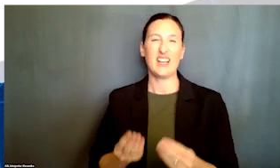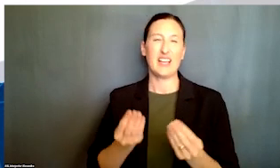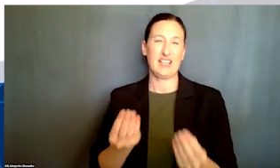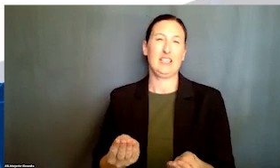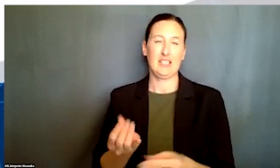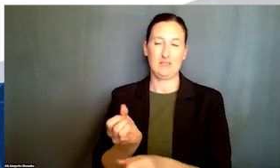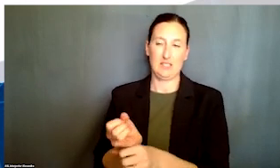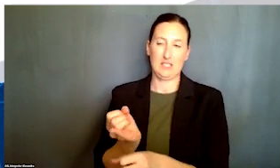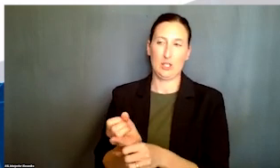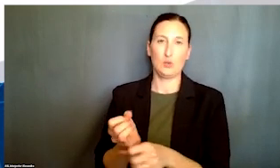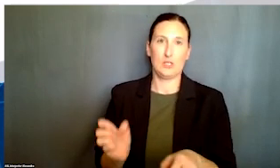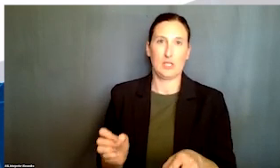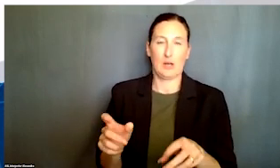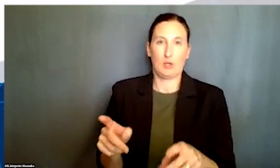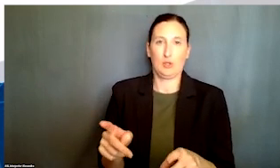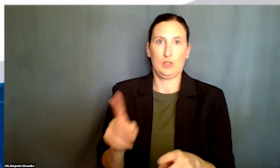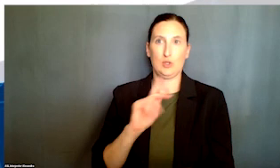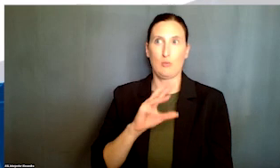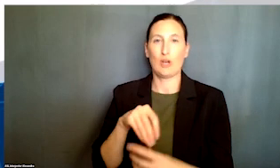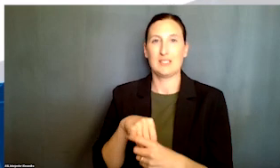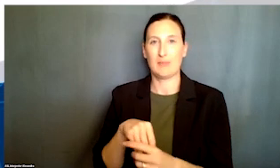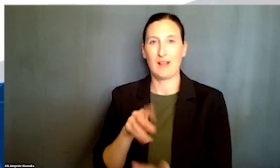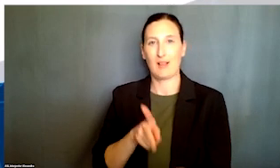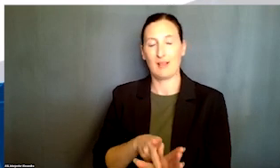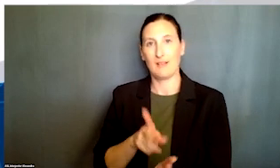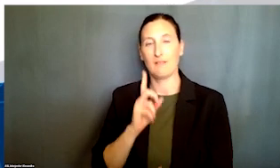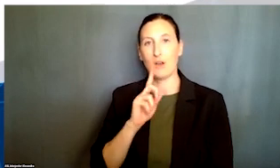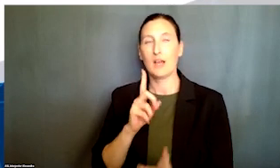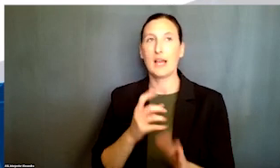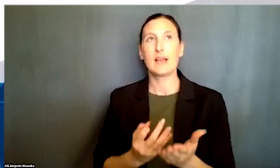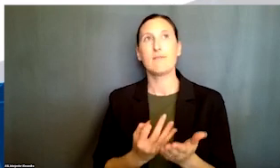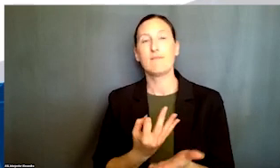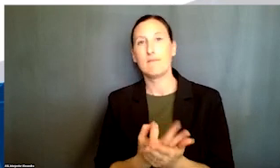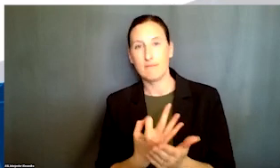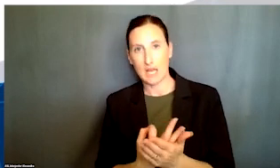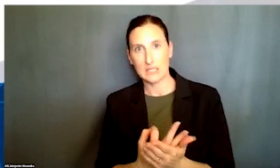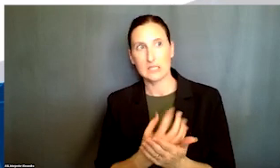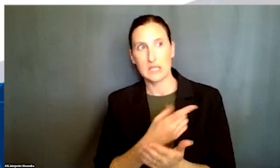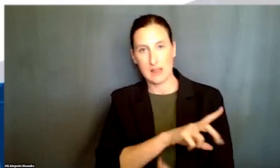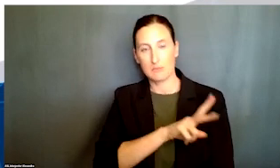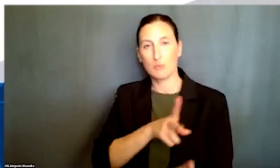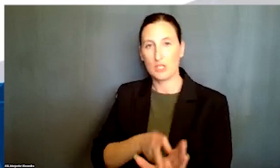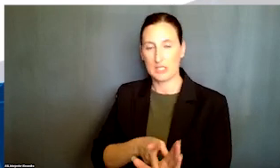minority serving institutions to participate in it. It funds participation in